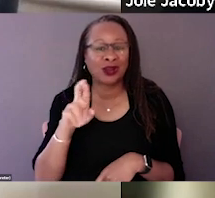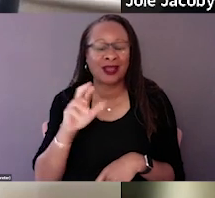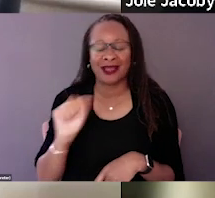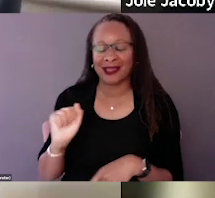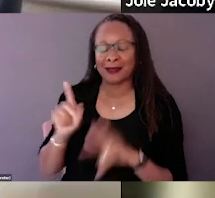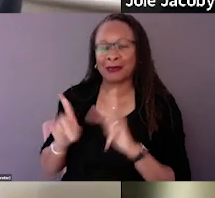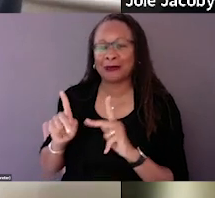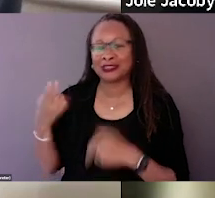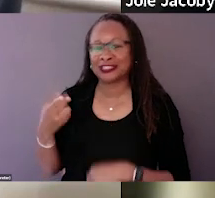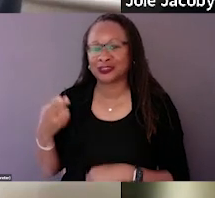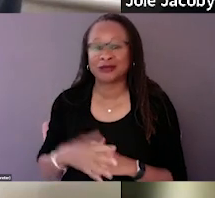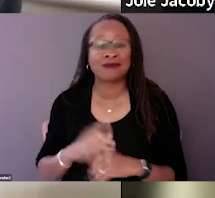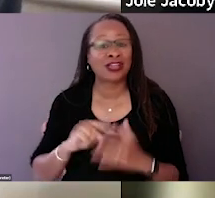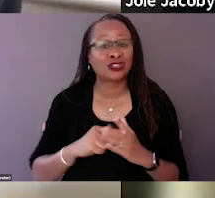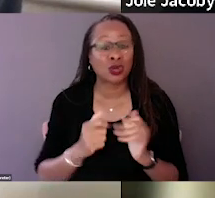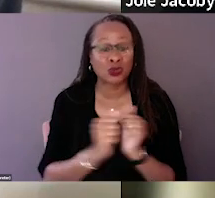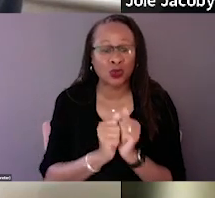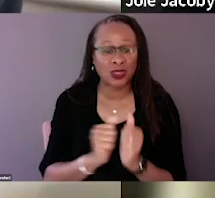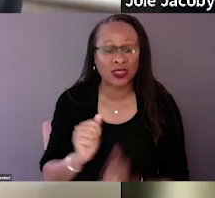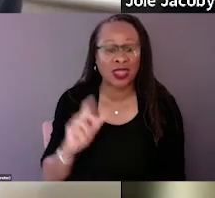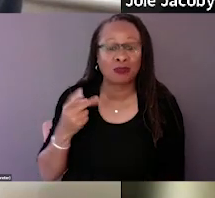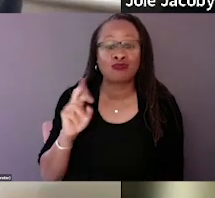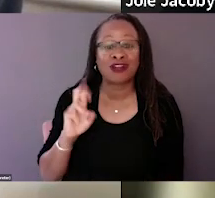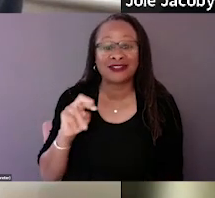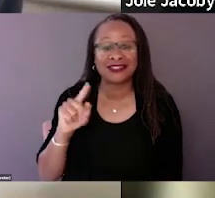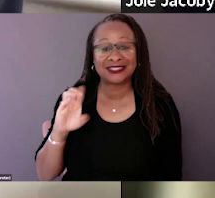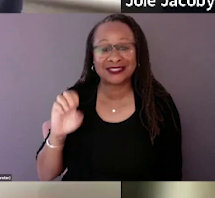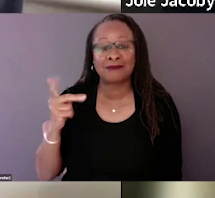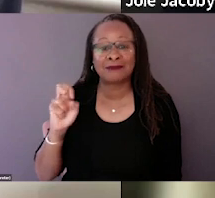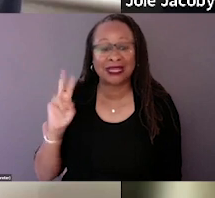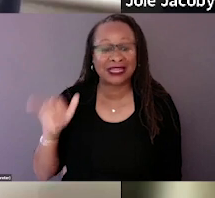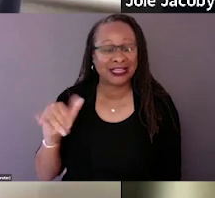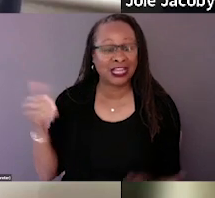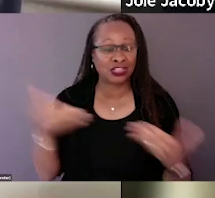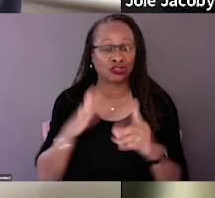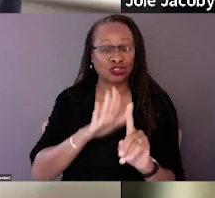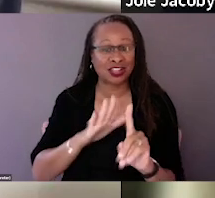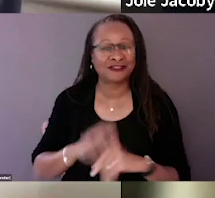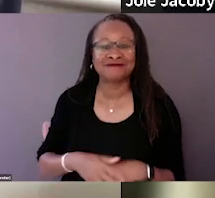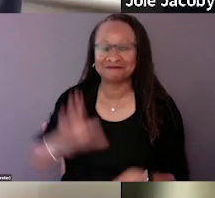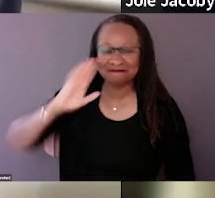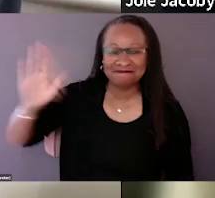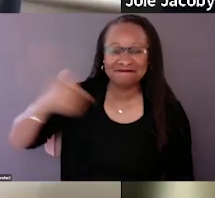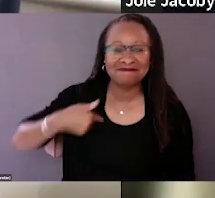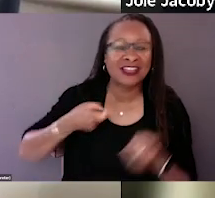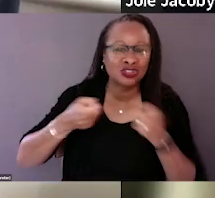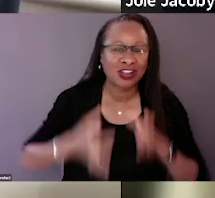So, let's start with Prentice Penny. Please introduce yourself. - Hi, I'm Prentice Penny. I'm the director and executive producer